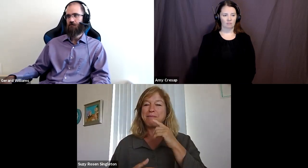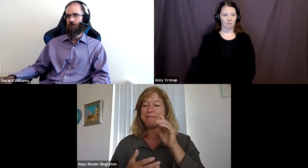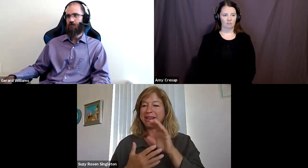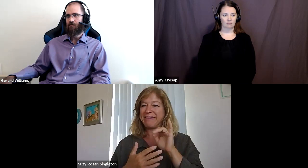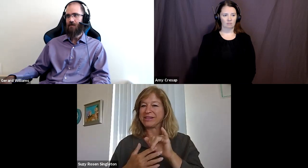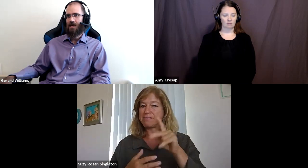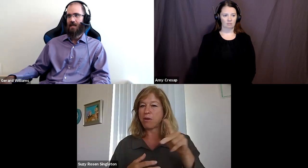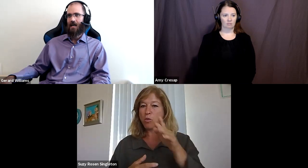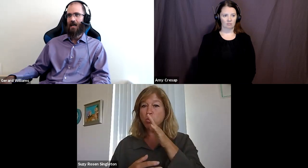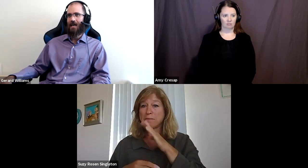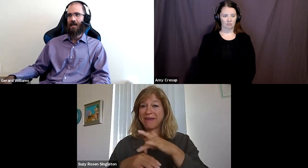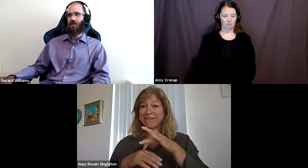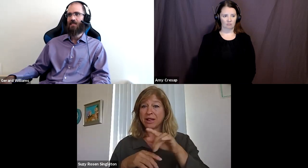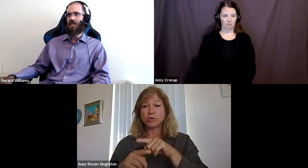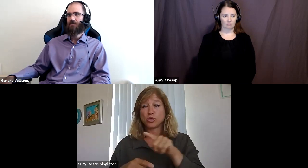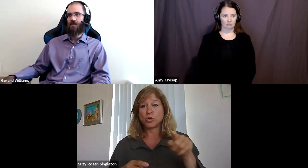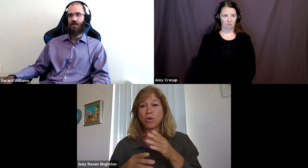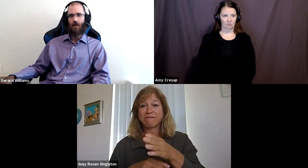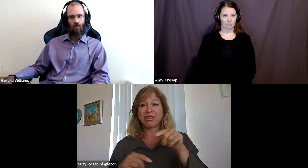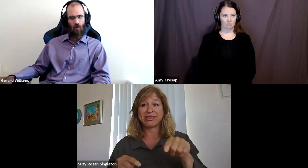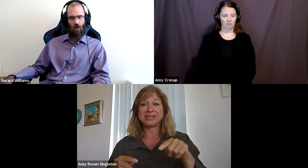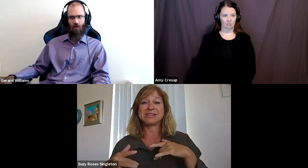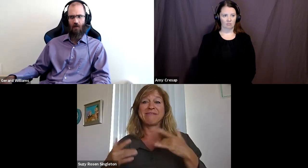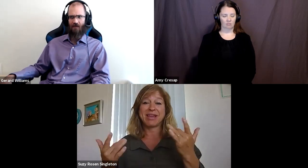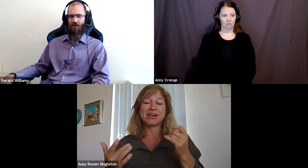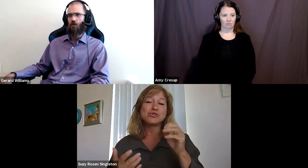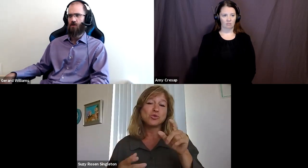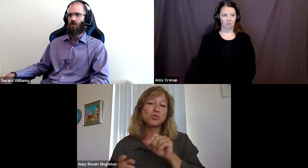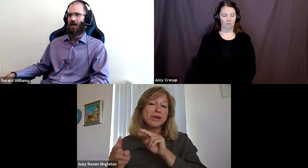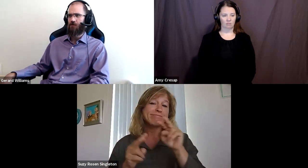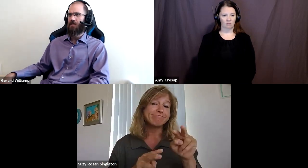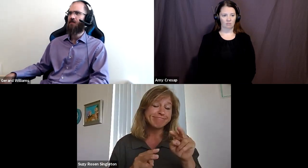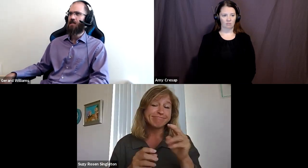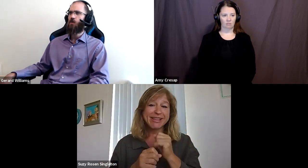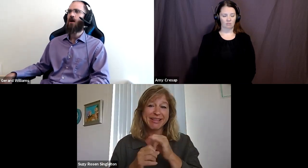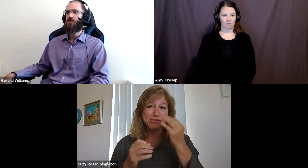I believe that this Power Point will be made available to you after the event as well so